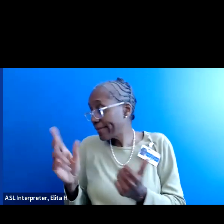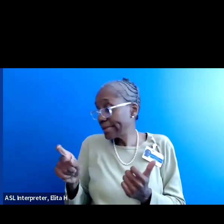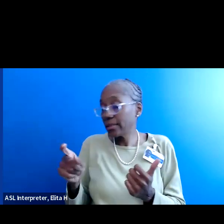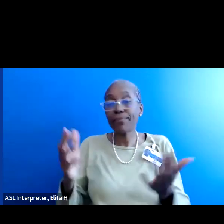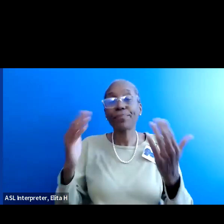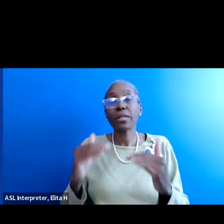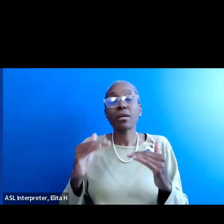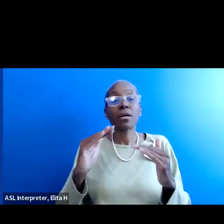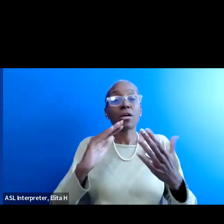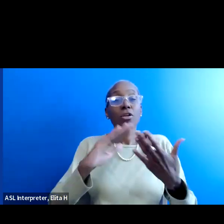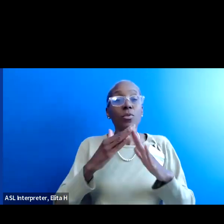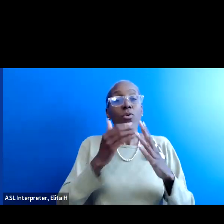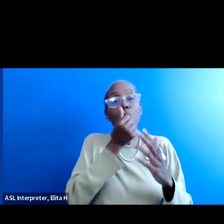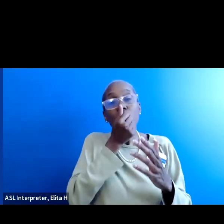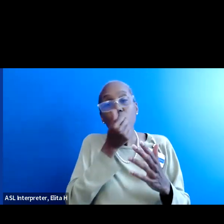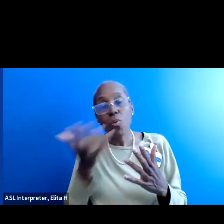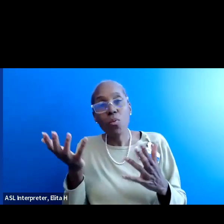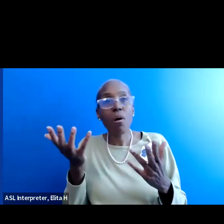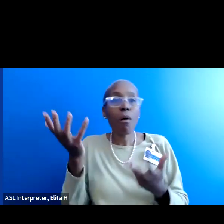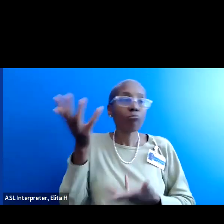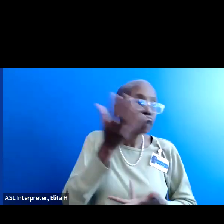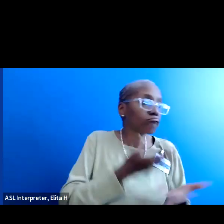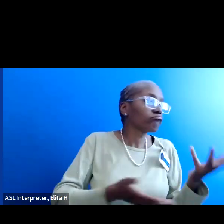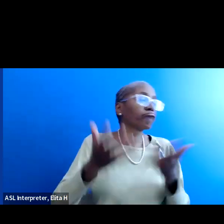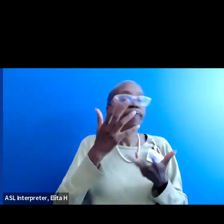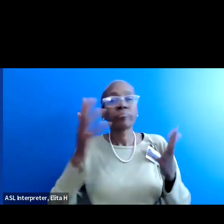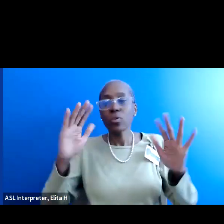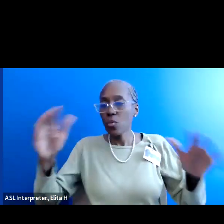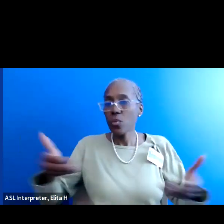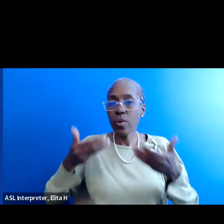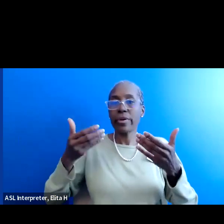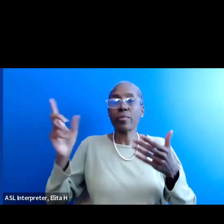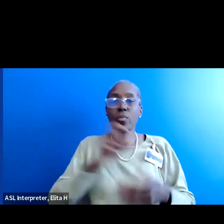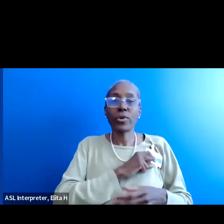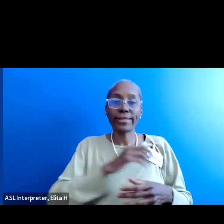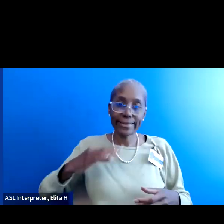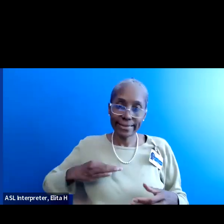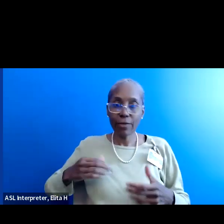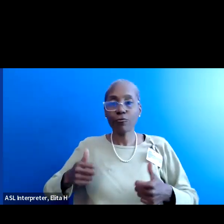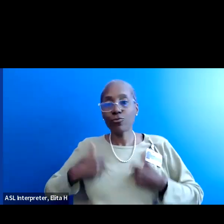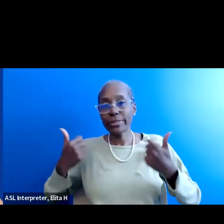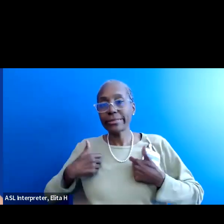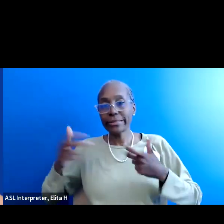The community is warm and engaging and it's a welcoming environment where staff, residents and visitors interact with each other.